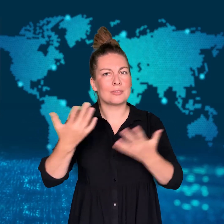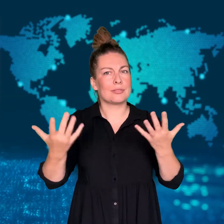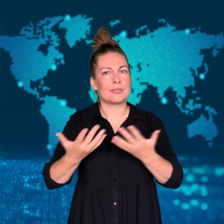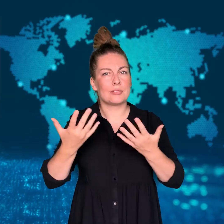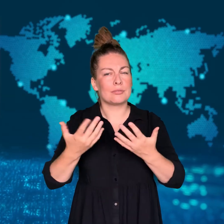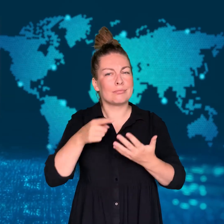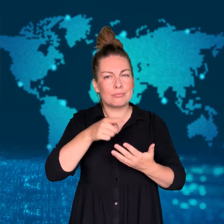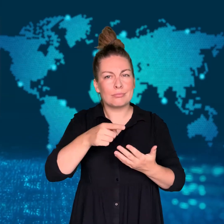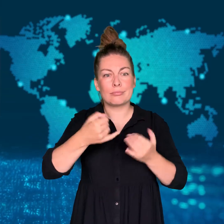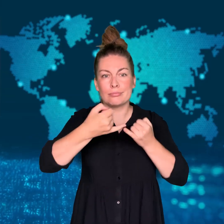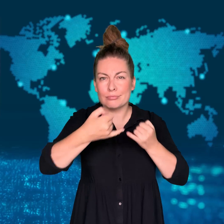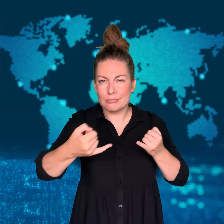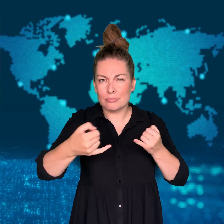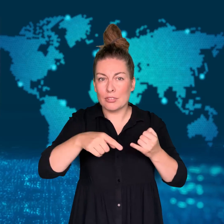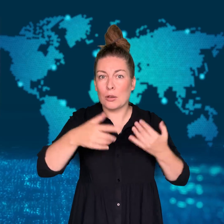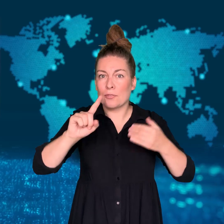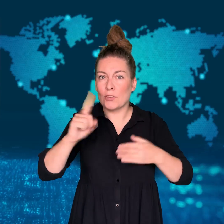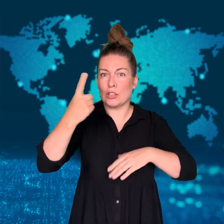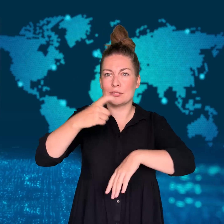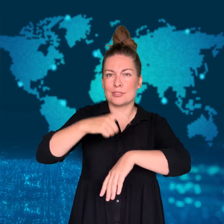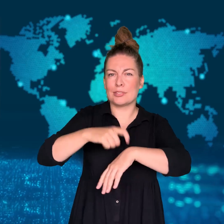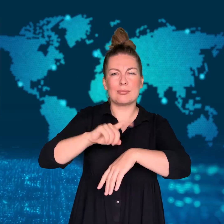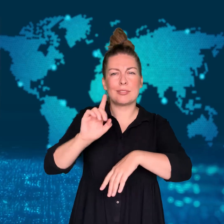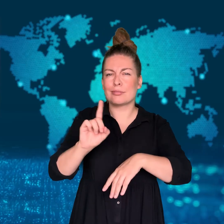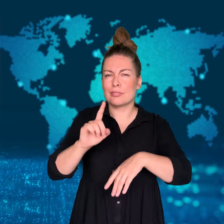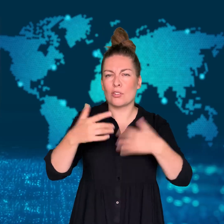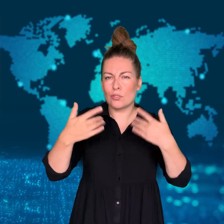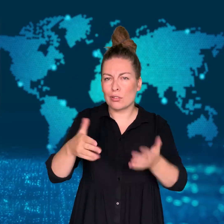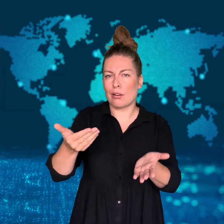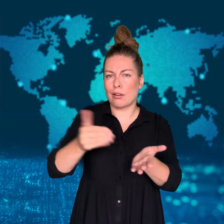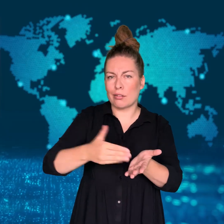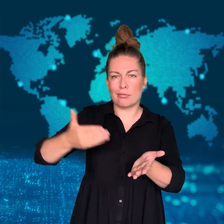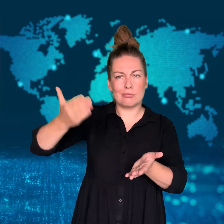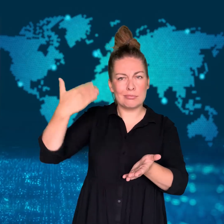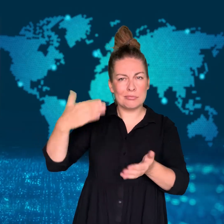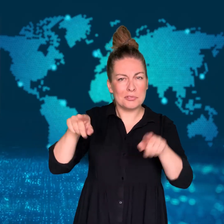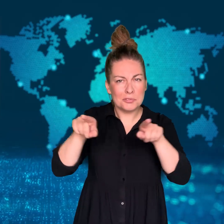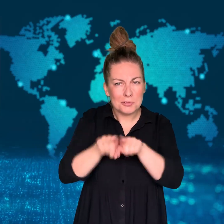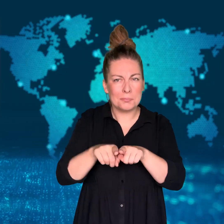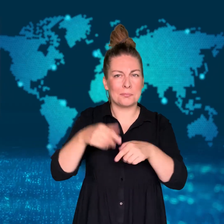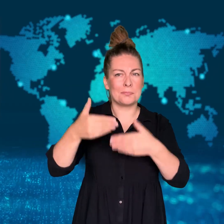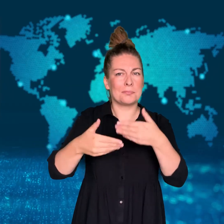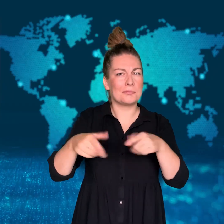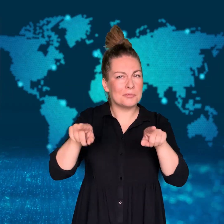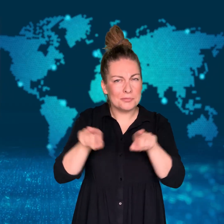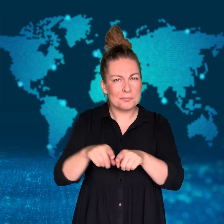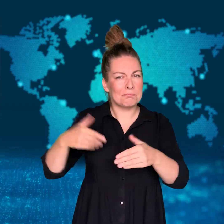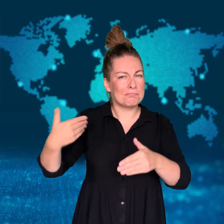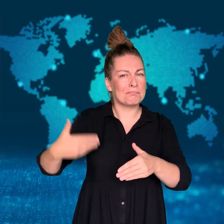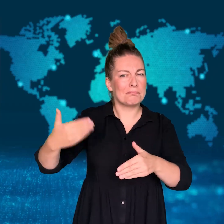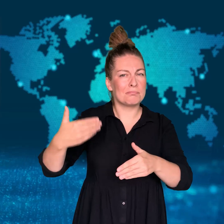been placed before, and that China typically installs them to